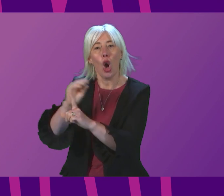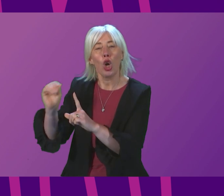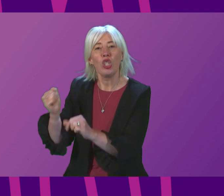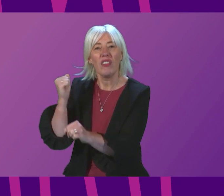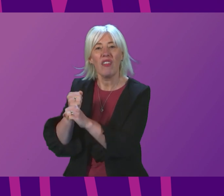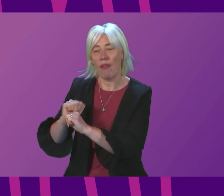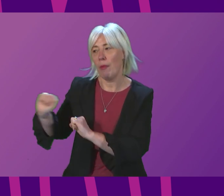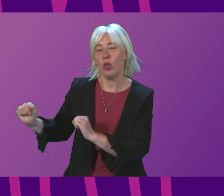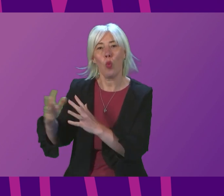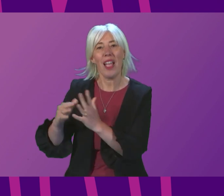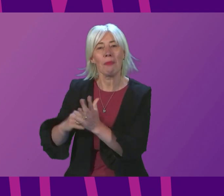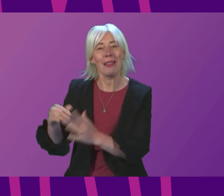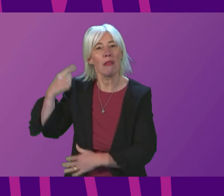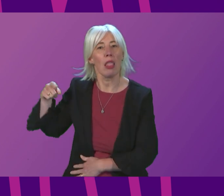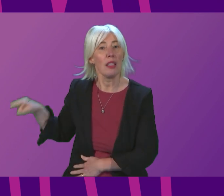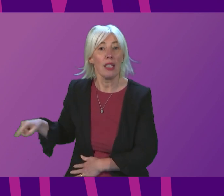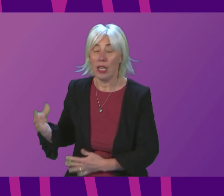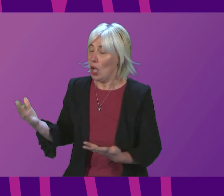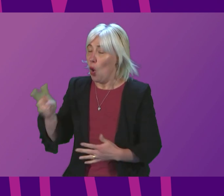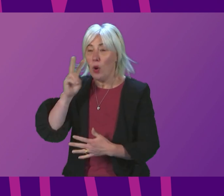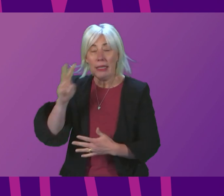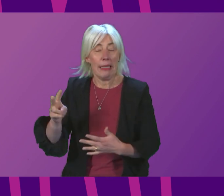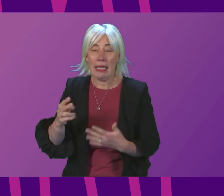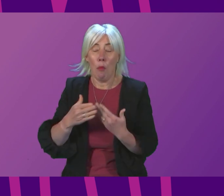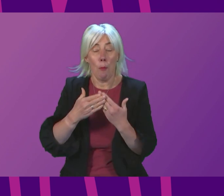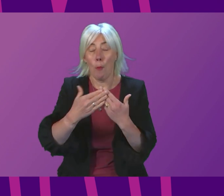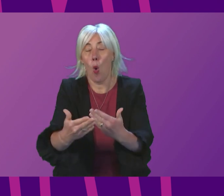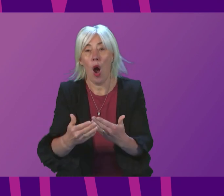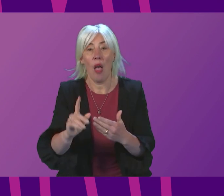we are going to see more of what we saw in the spring statement yesterday.